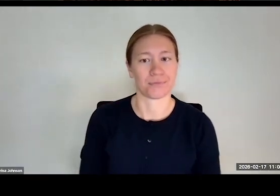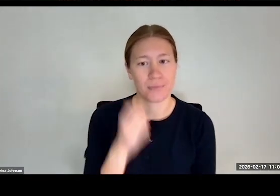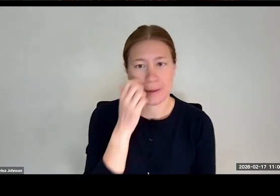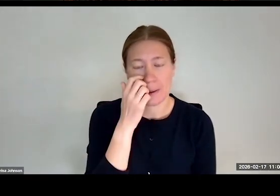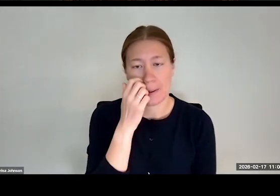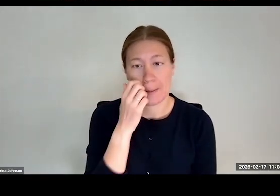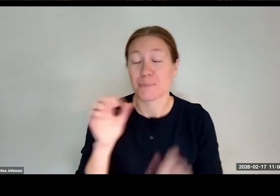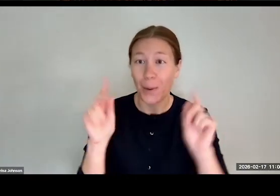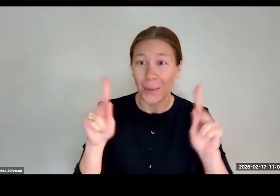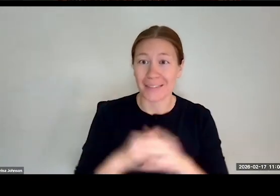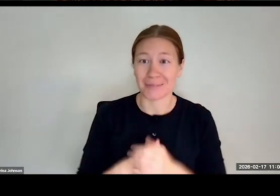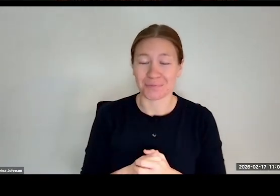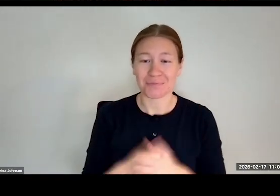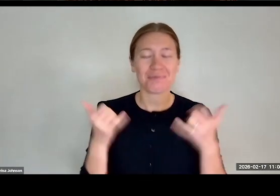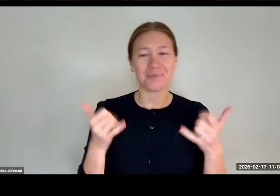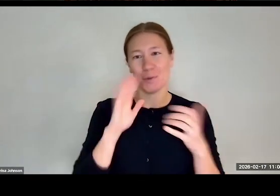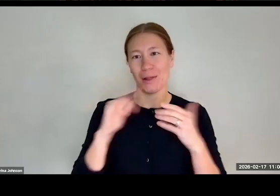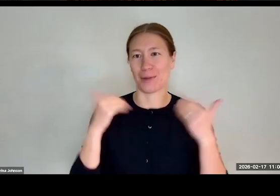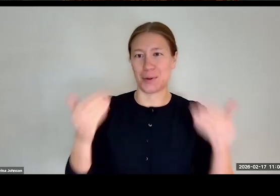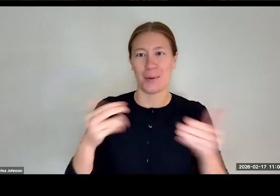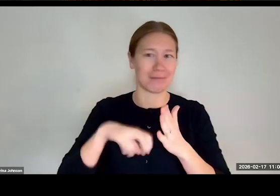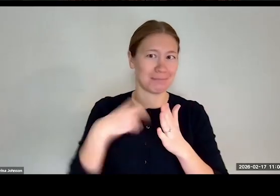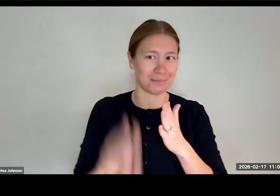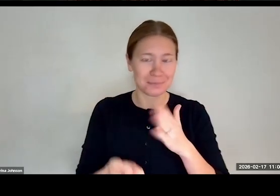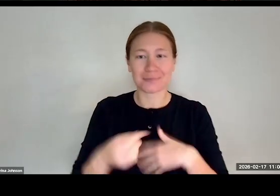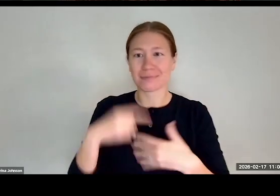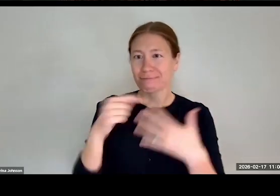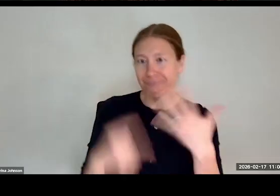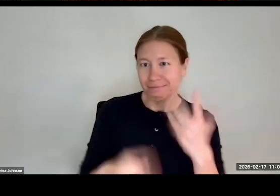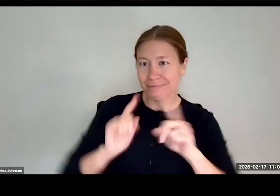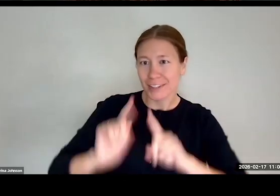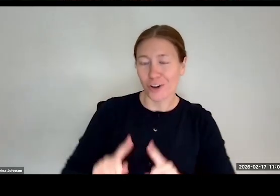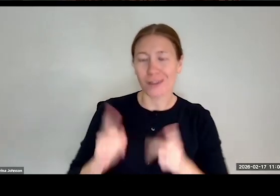Okay, so let's dive into elements and tools for PowerPoint accessibility.